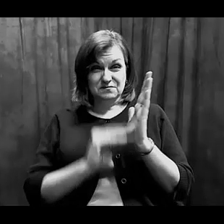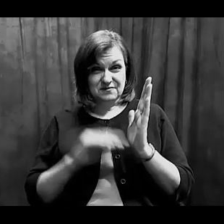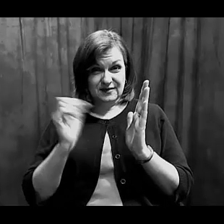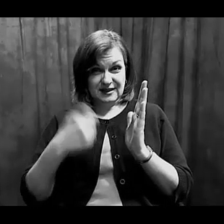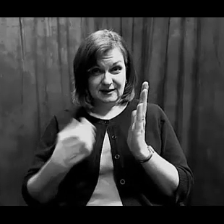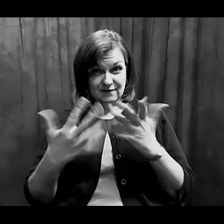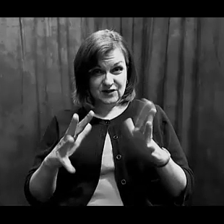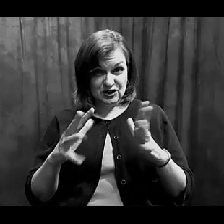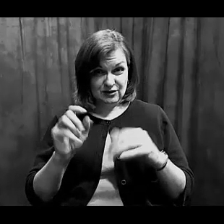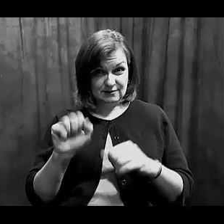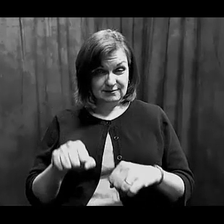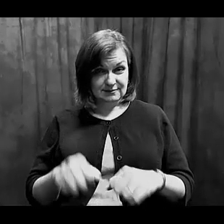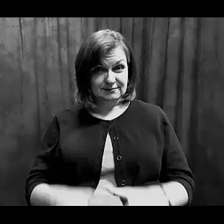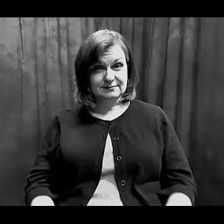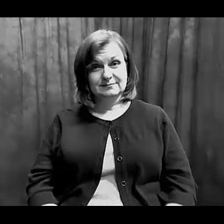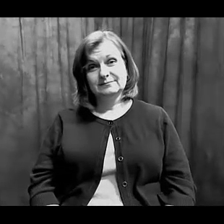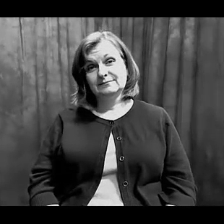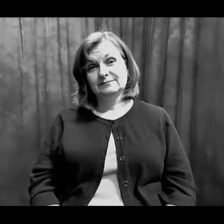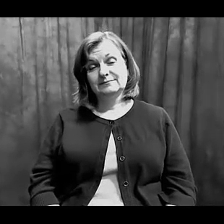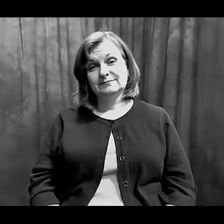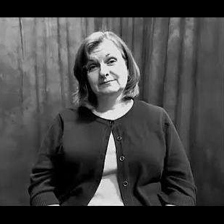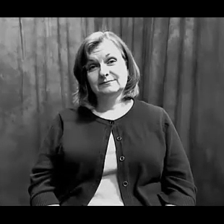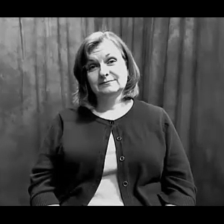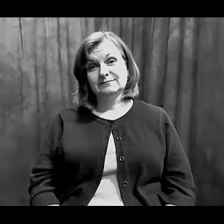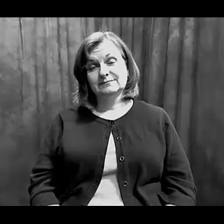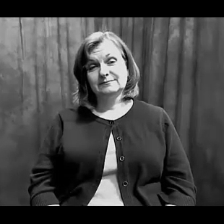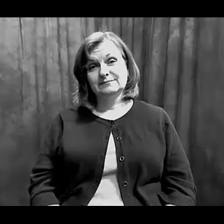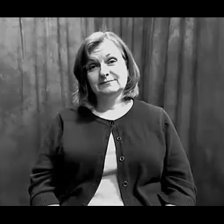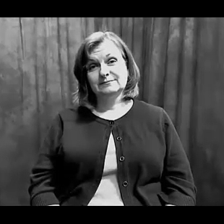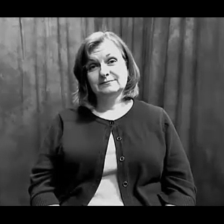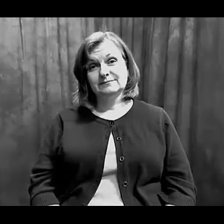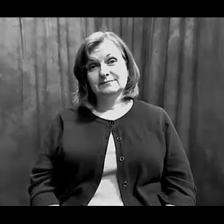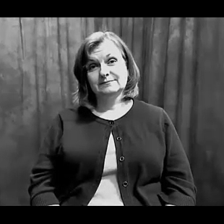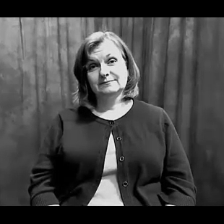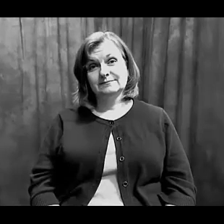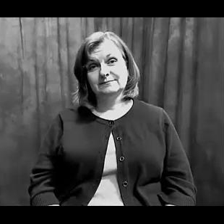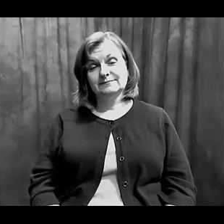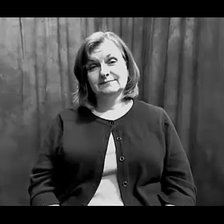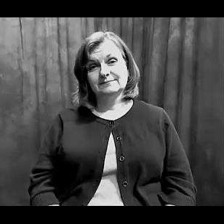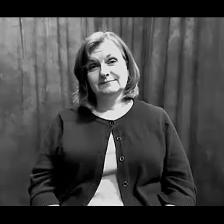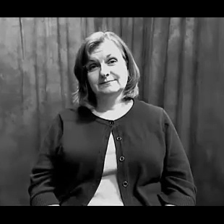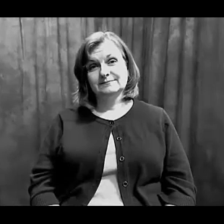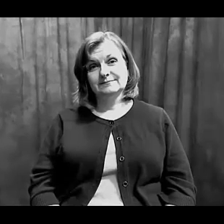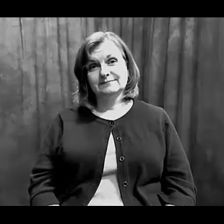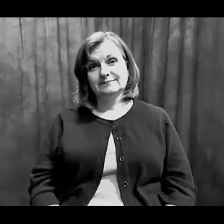can you finish this??